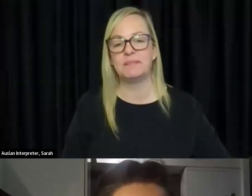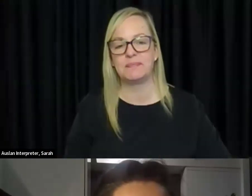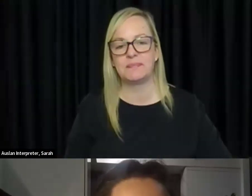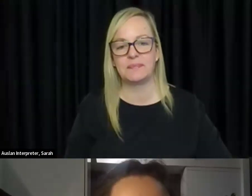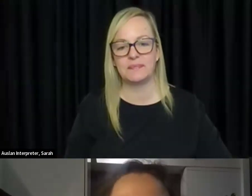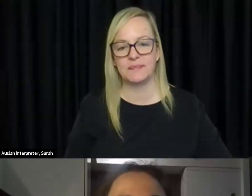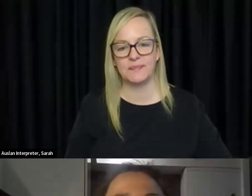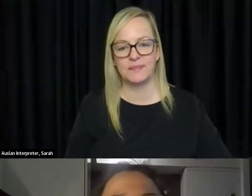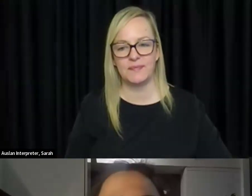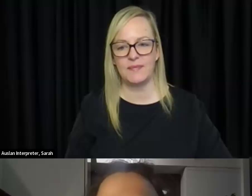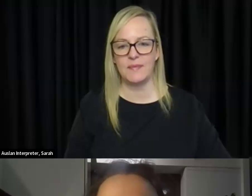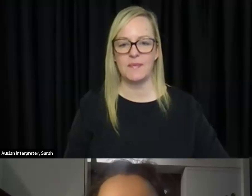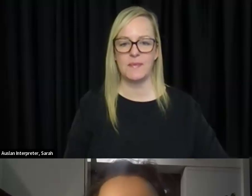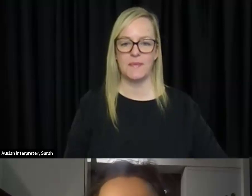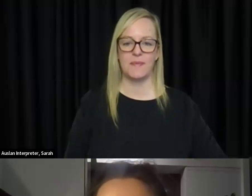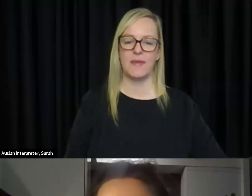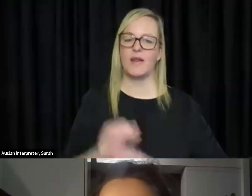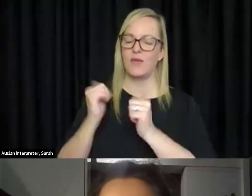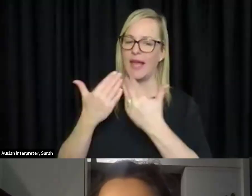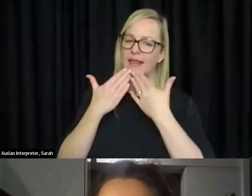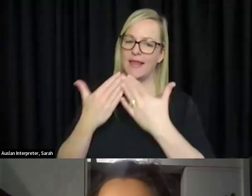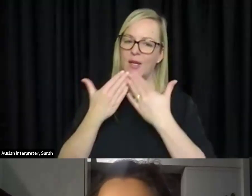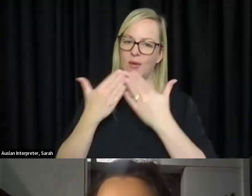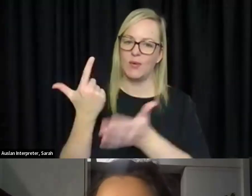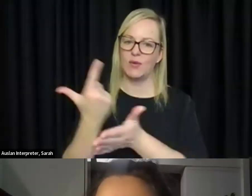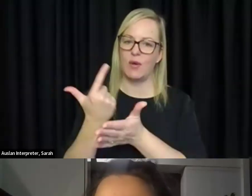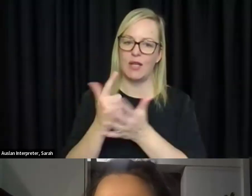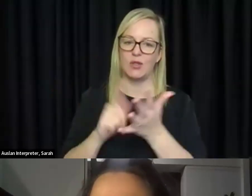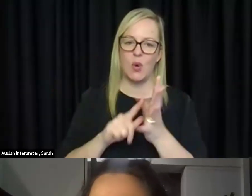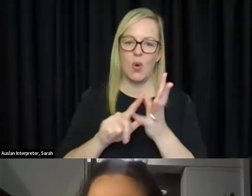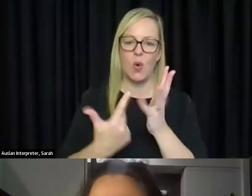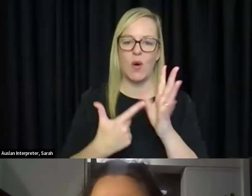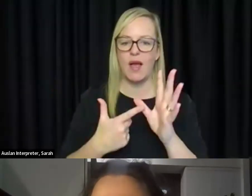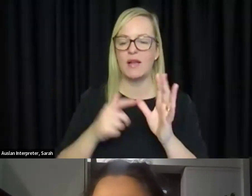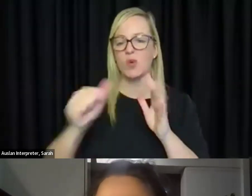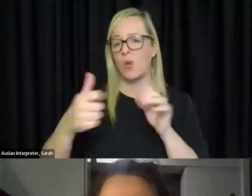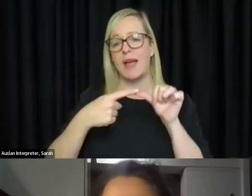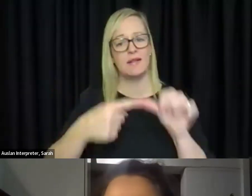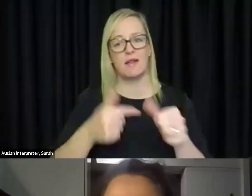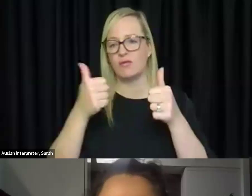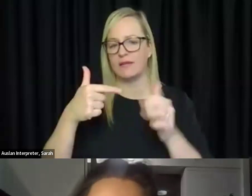Thank you so so much Laura for your answer and for your detailed response and going